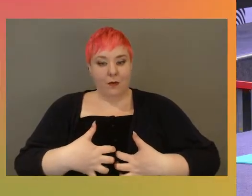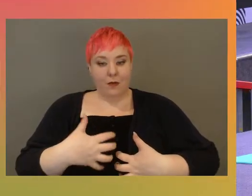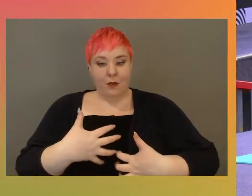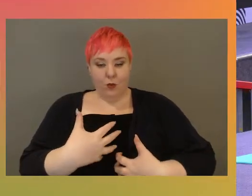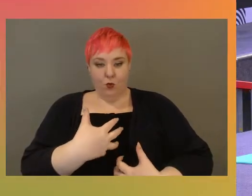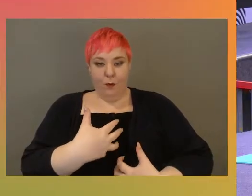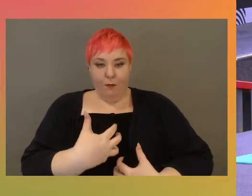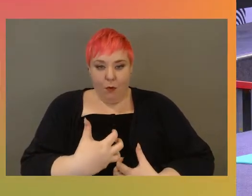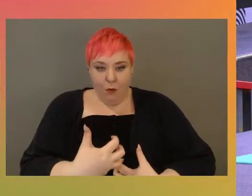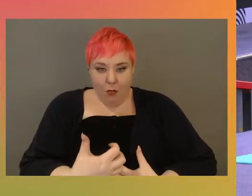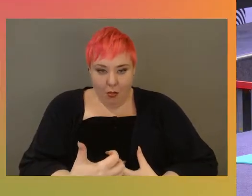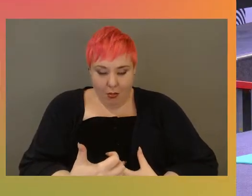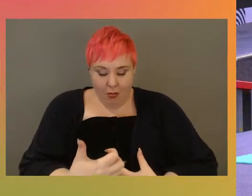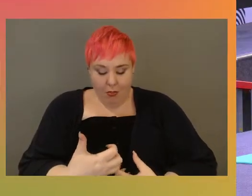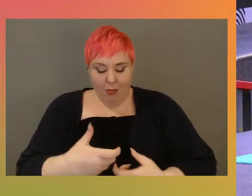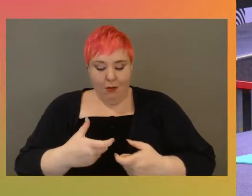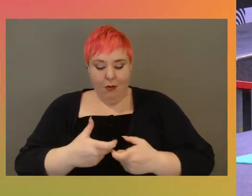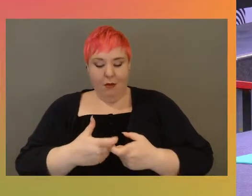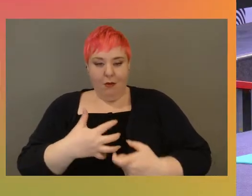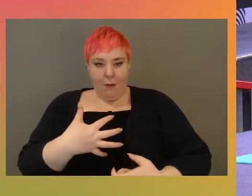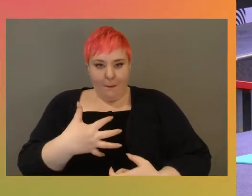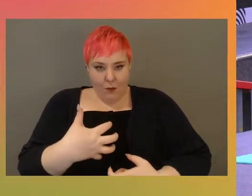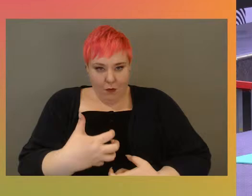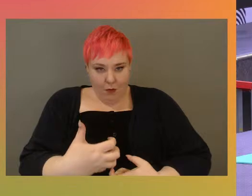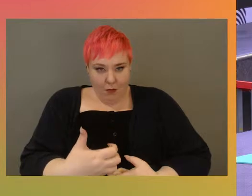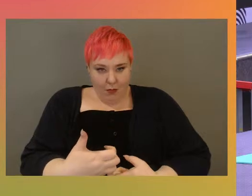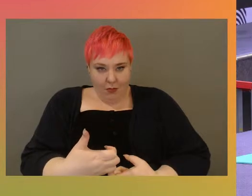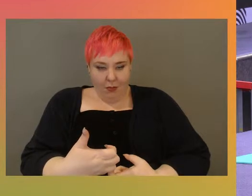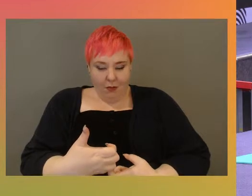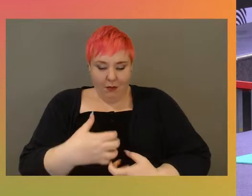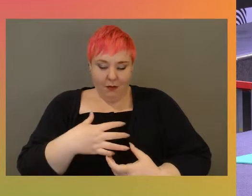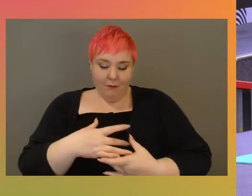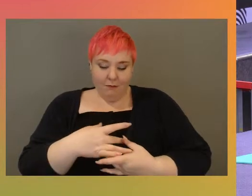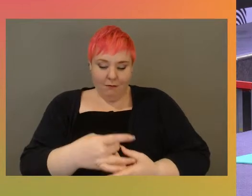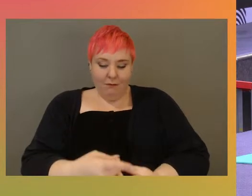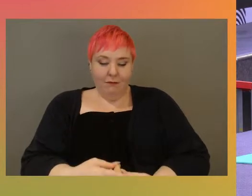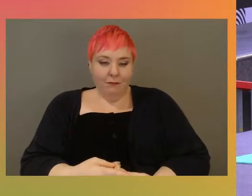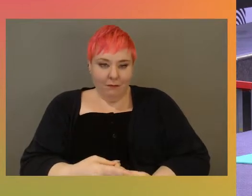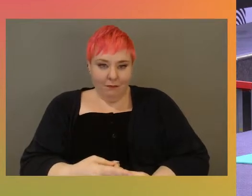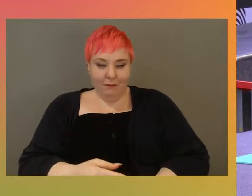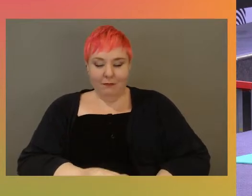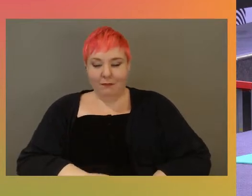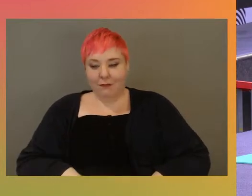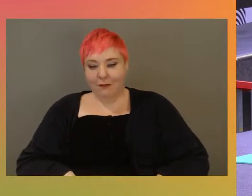HOLLOW THE NAVEL.